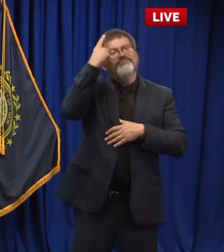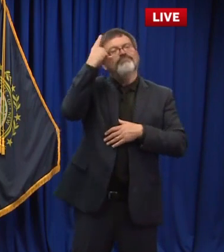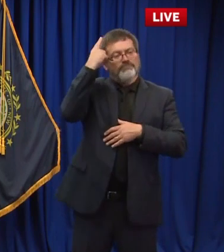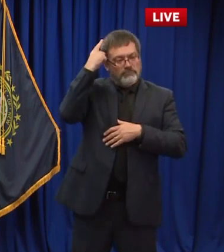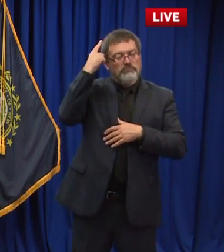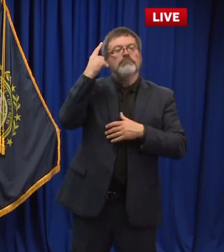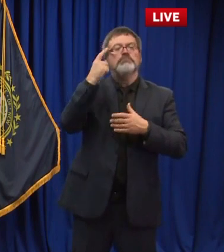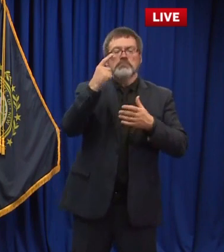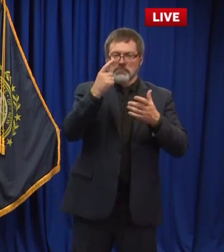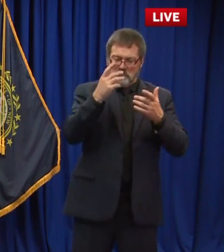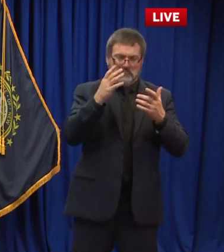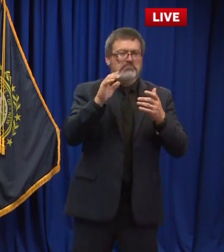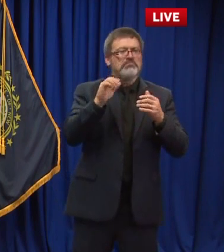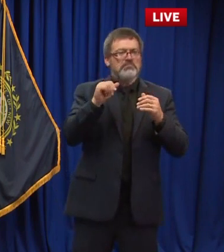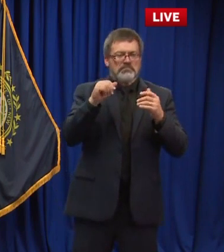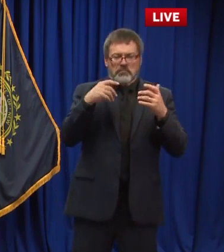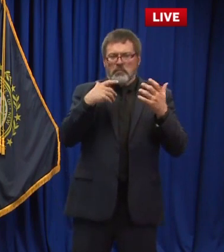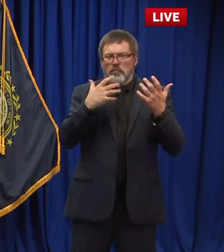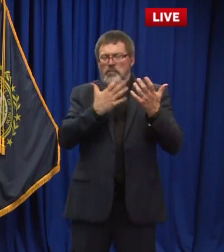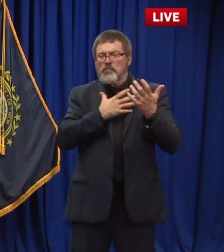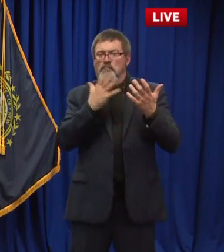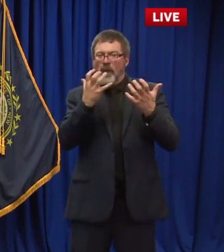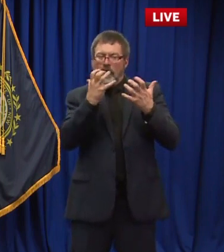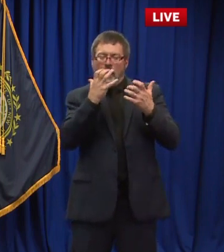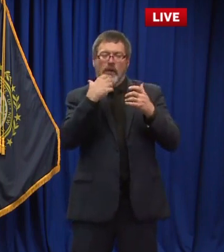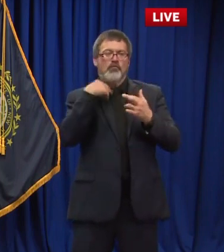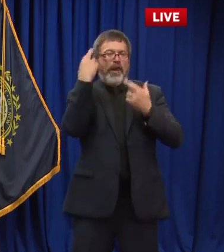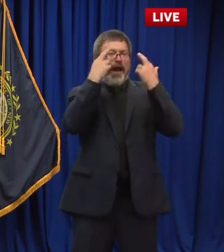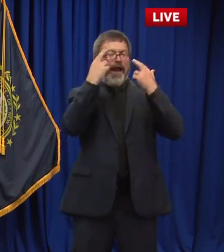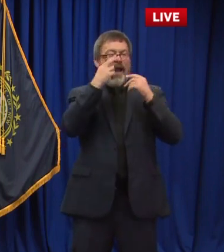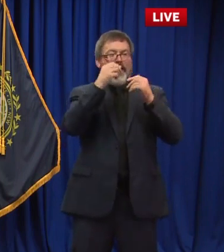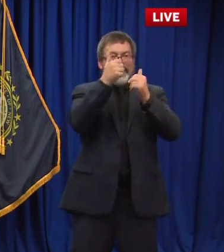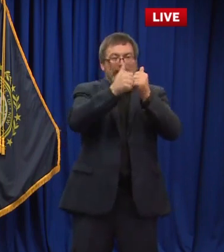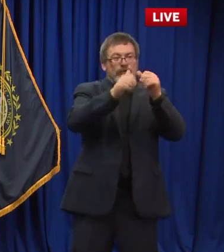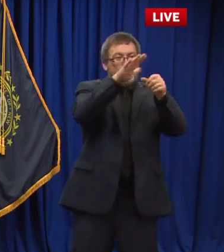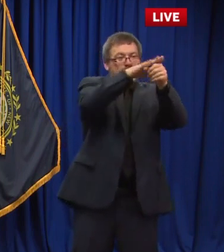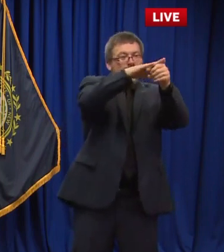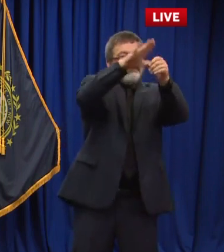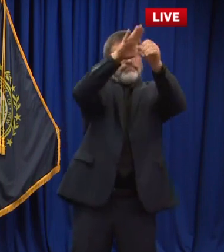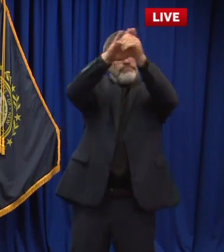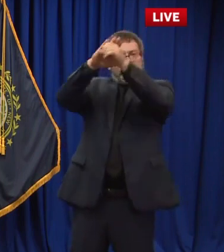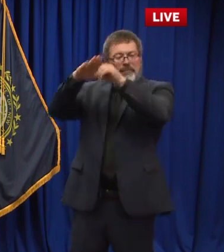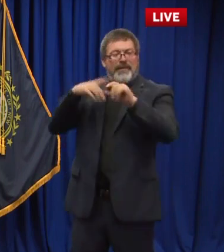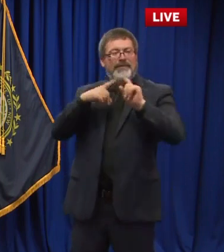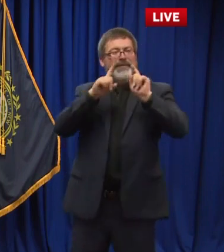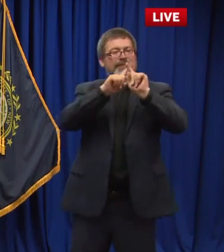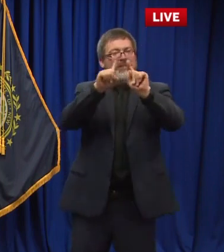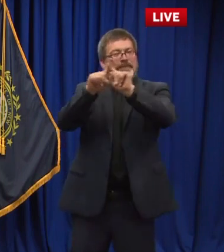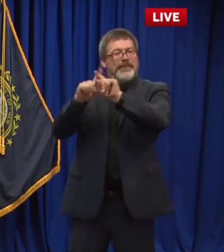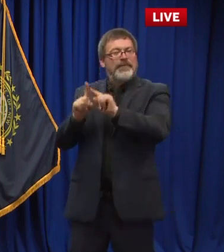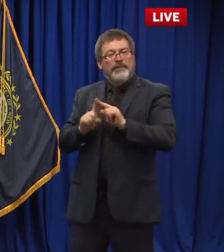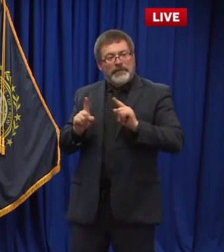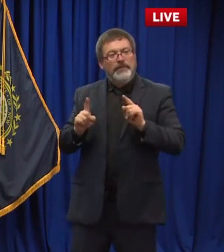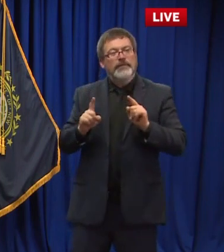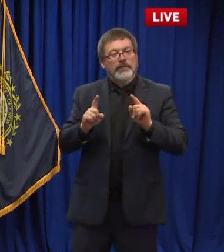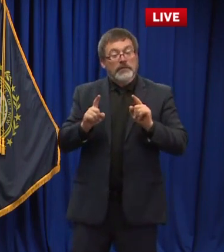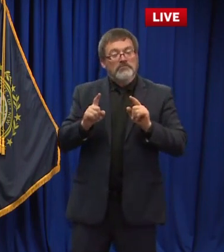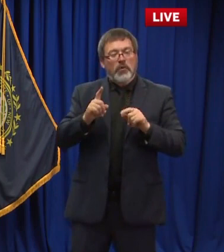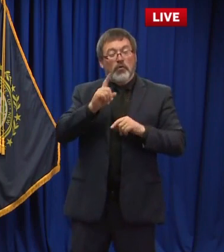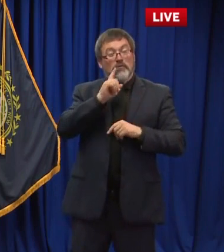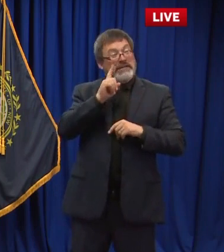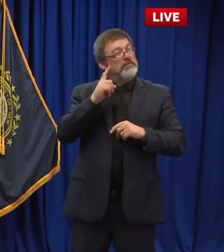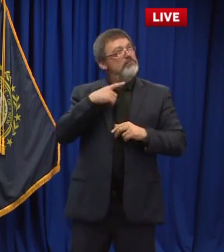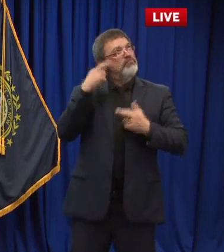FLEXIBILITY AND A LISTENING MOMENT FROM THE ADMINISTRATORS AND TEACHERS AND PARENTS ABOUT WHAT WILL AND WON’T WORK IN THE CLASSROOM.